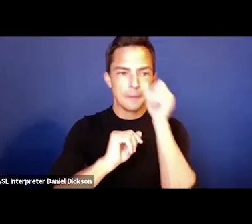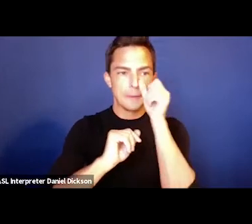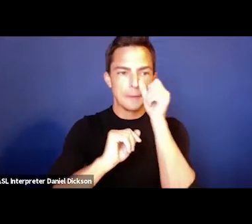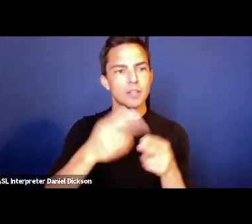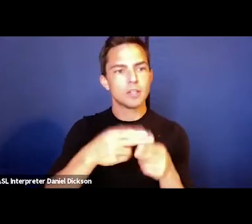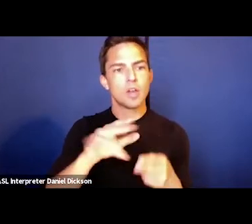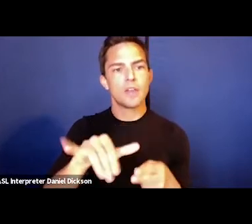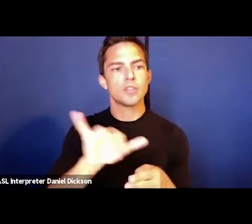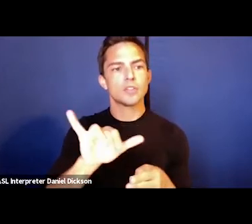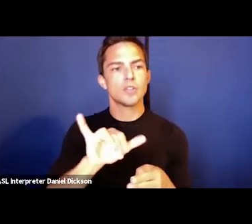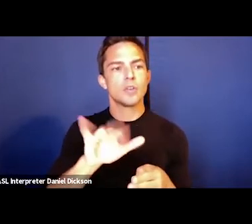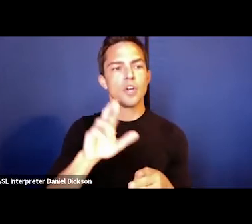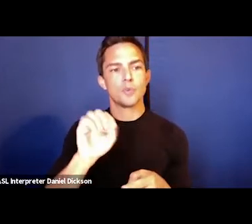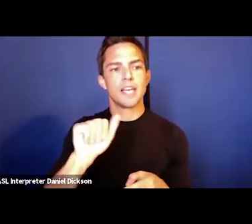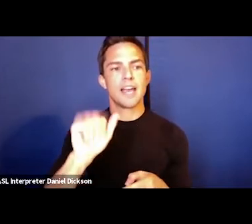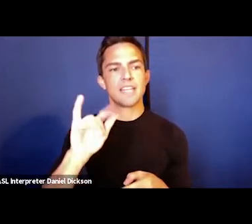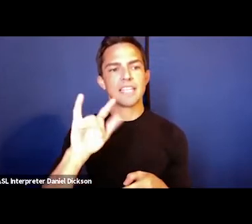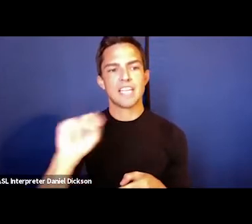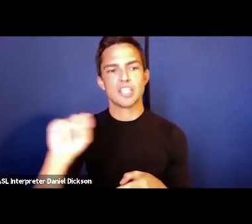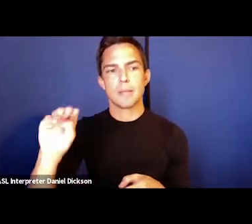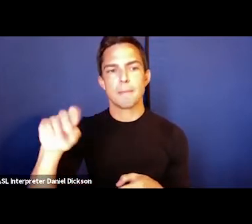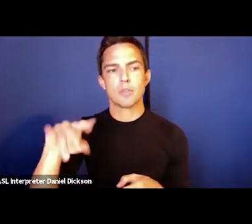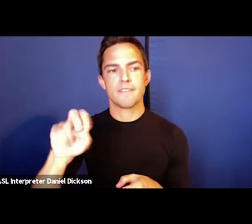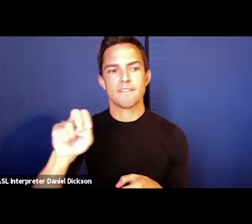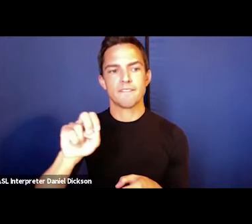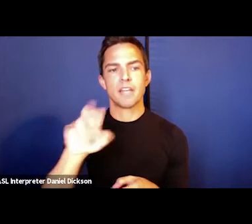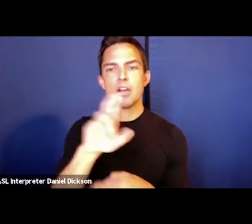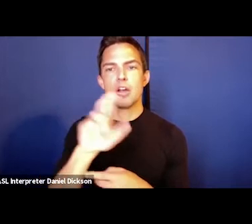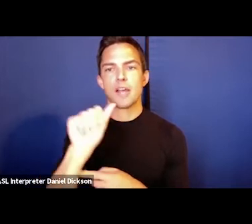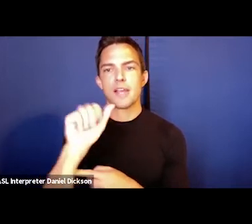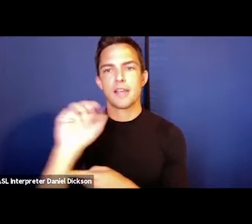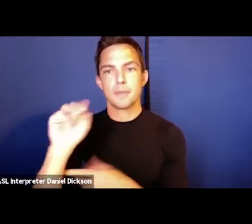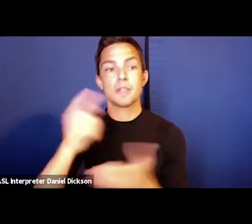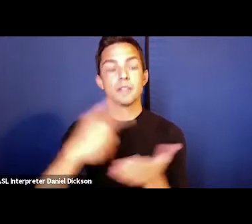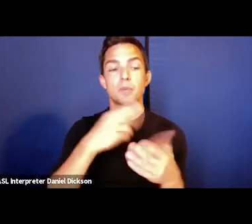and basically we may withdraw temporarily from social interactions. We become hyper